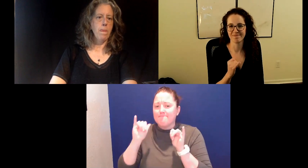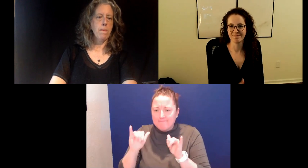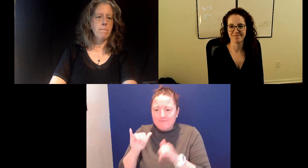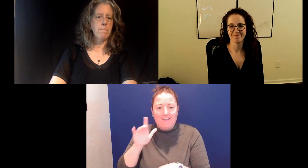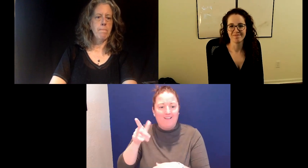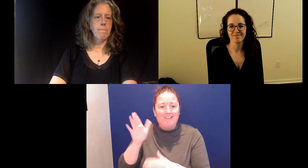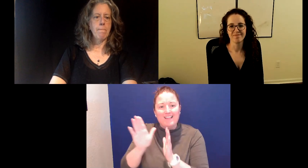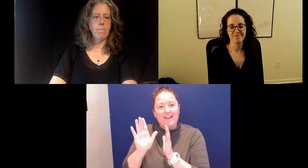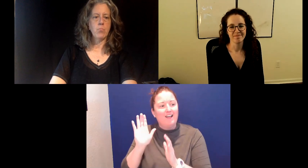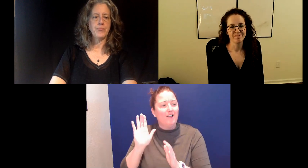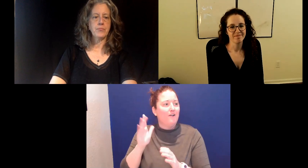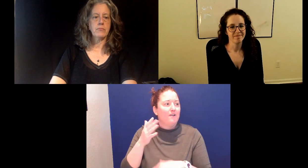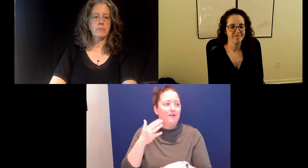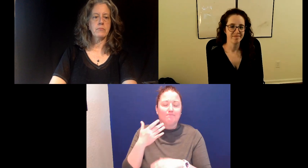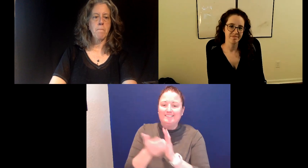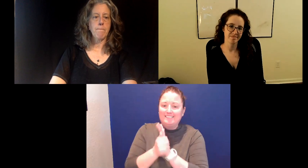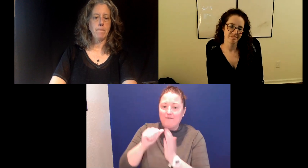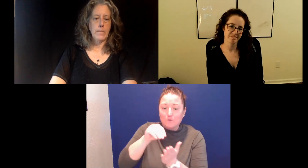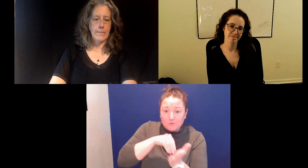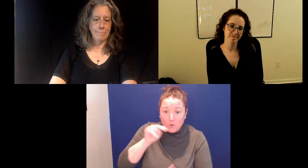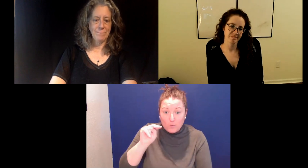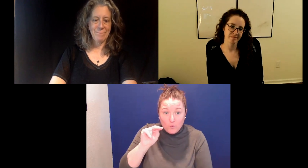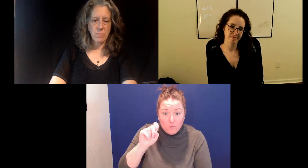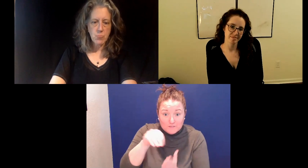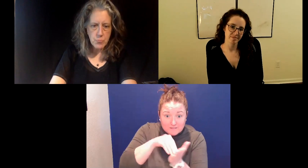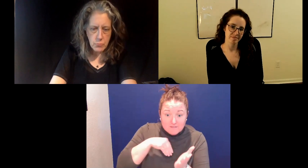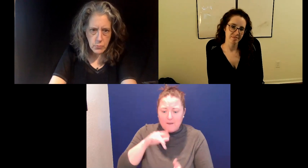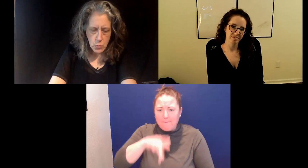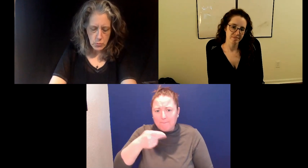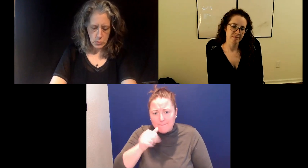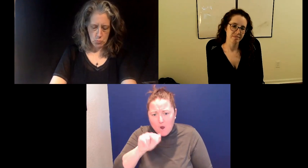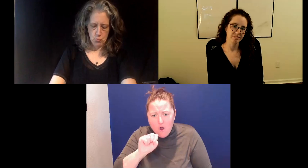quite understand with the level that they're currently at and so it's it's something like as